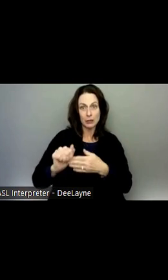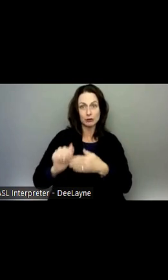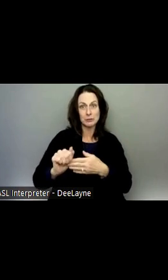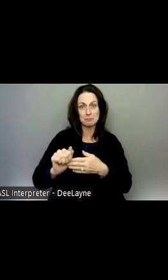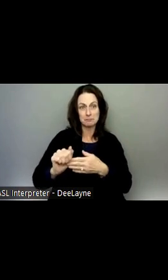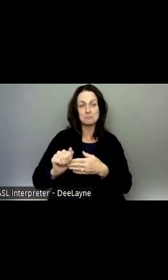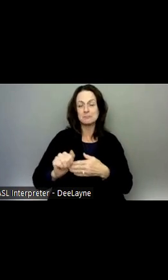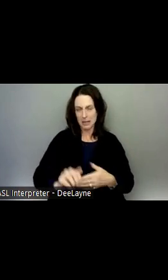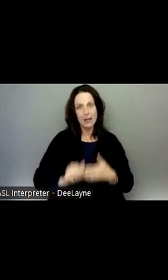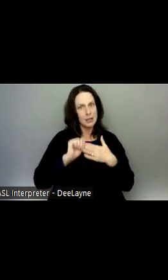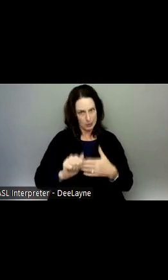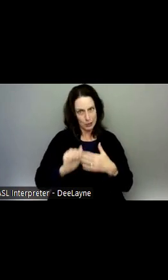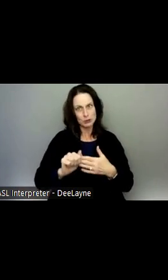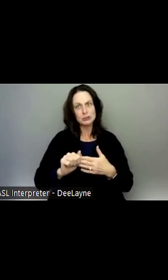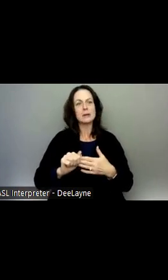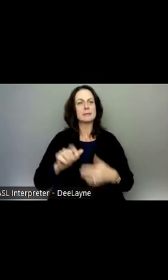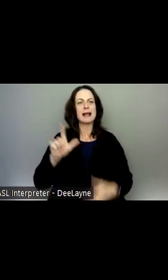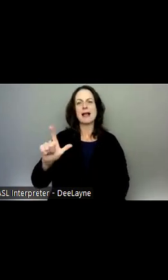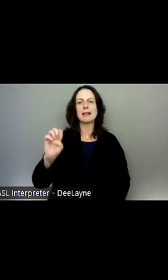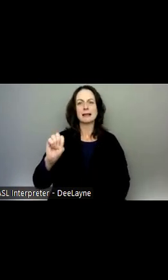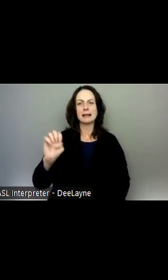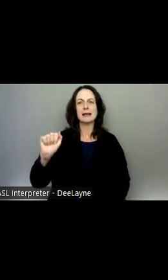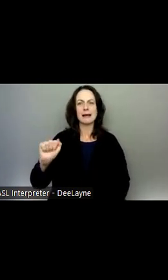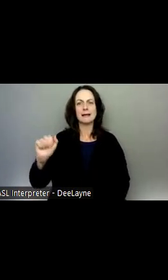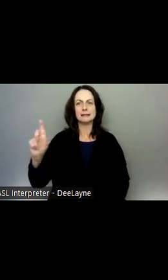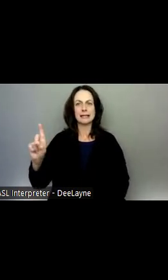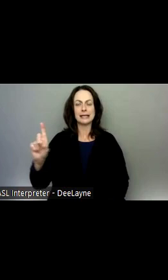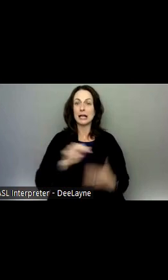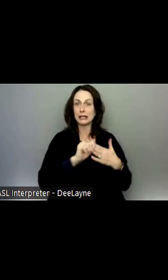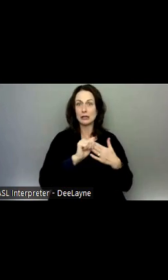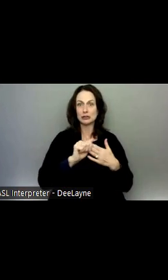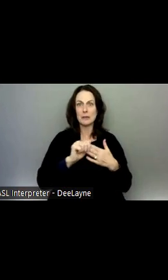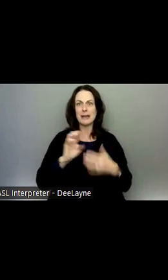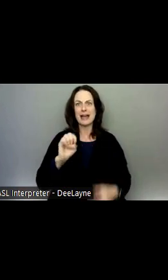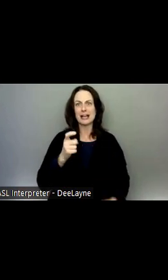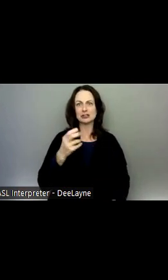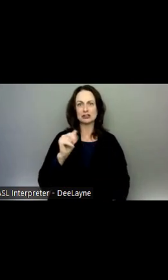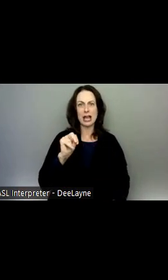in Arts and Disability conference is in fact more than 20 years.